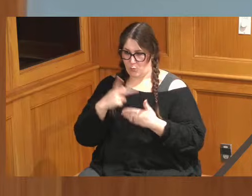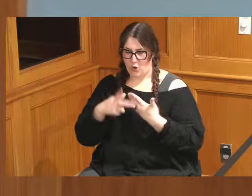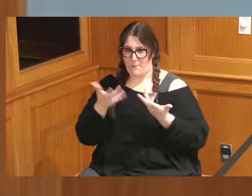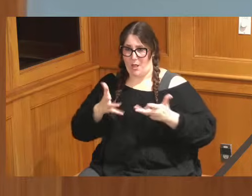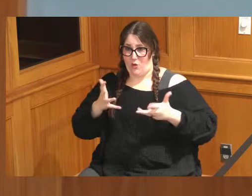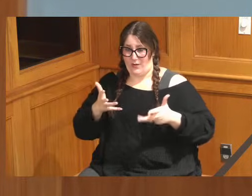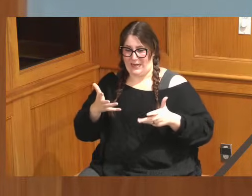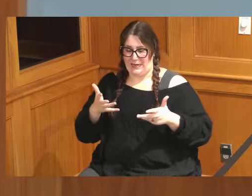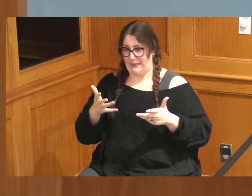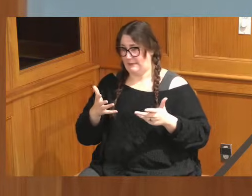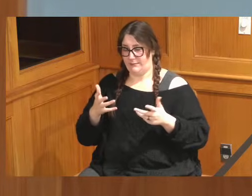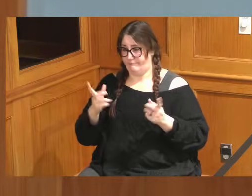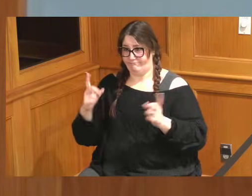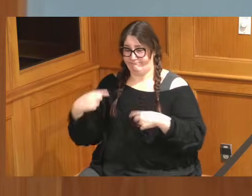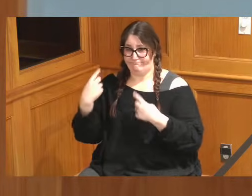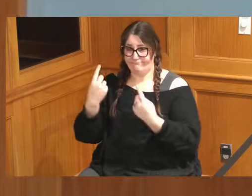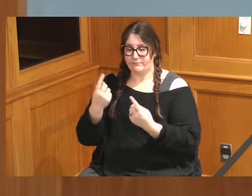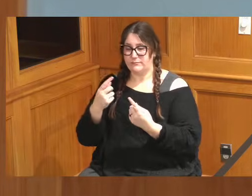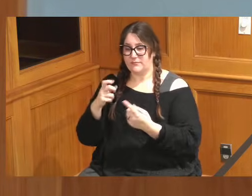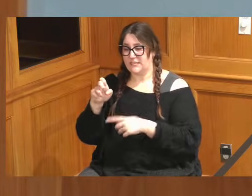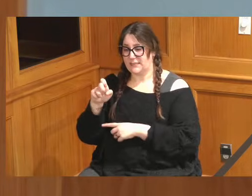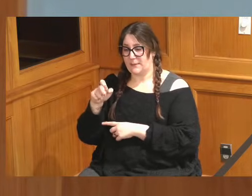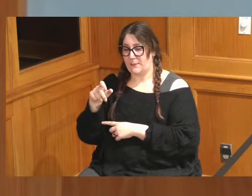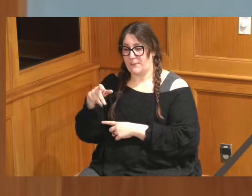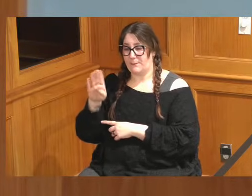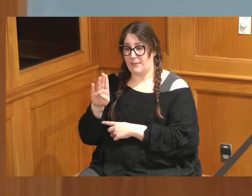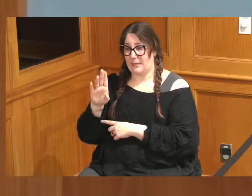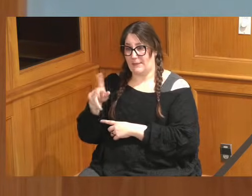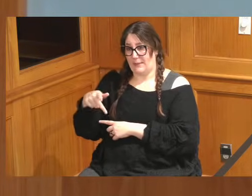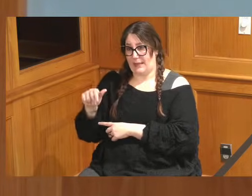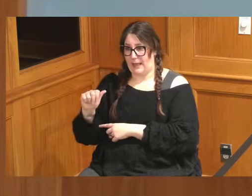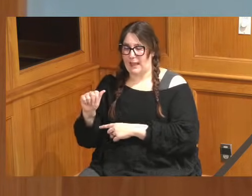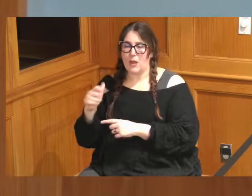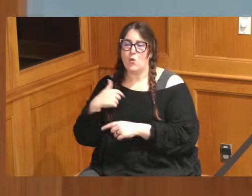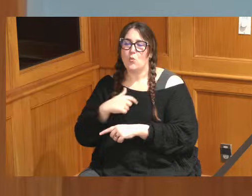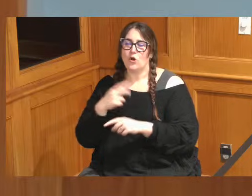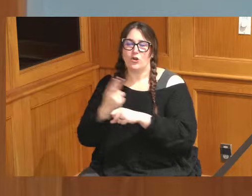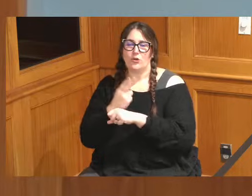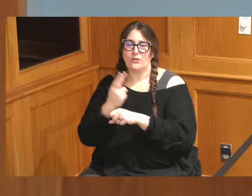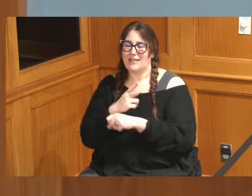you know, vetted with the EPA and such. And so, we're using the same tactics and tools that are in